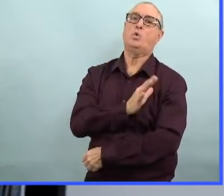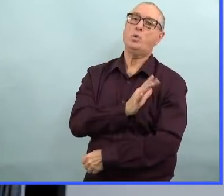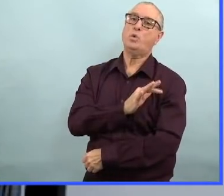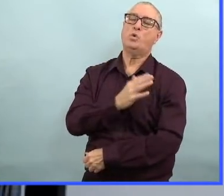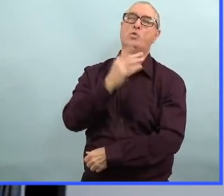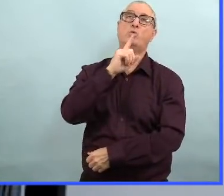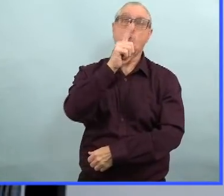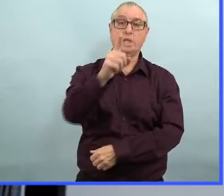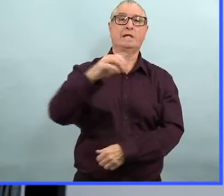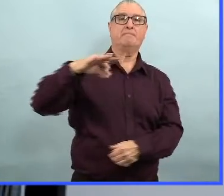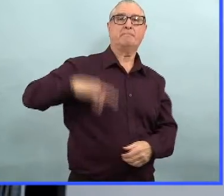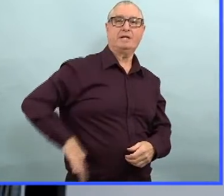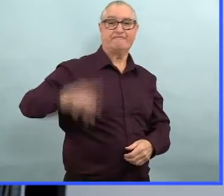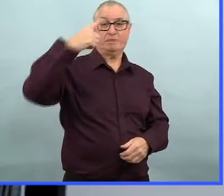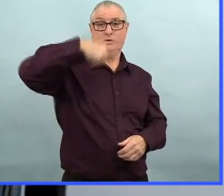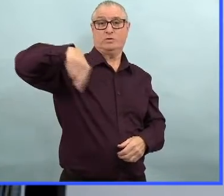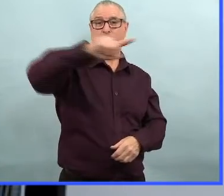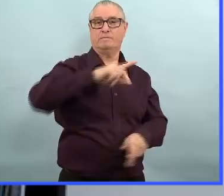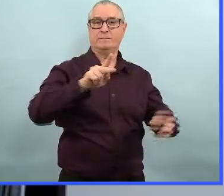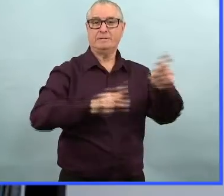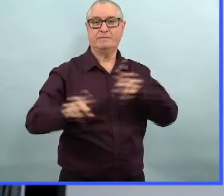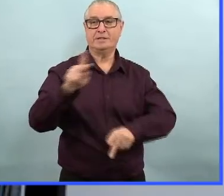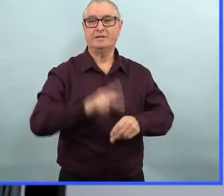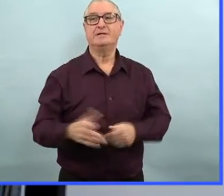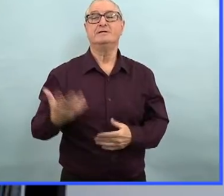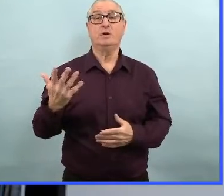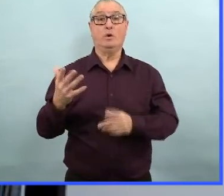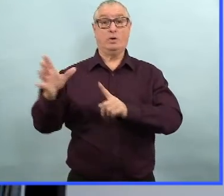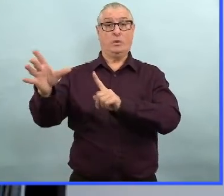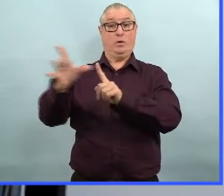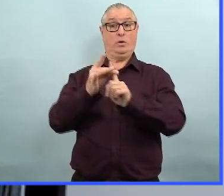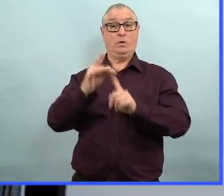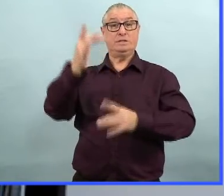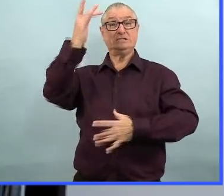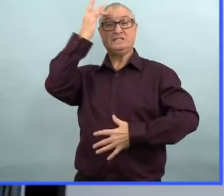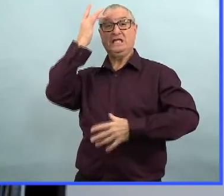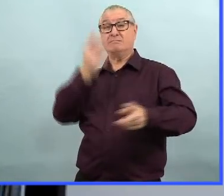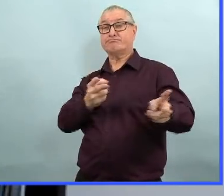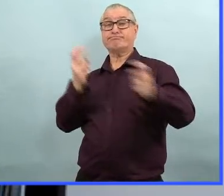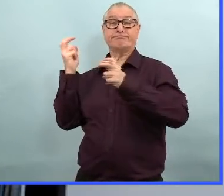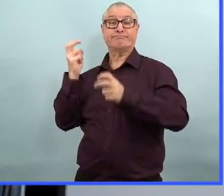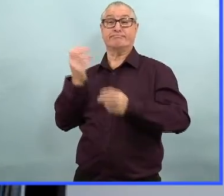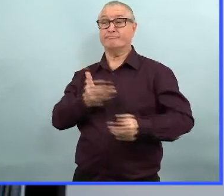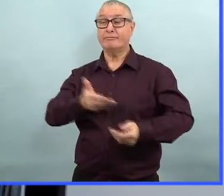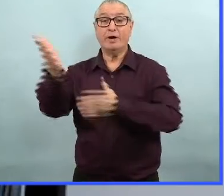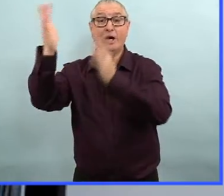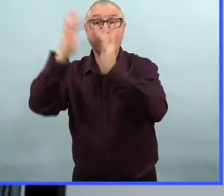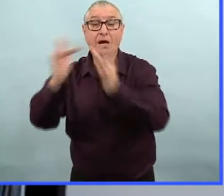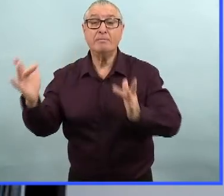and icu admission the uk for example is still seeing over 90 protection